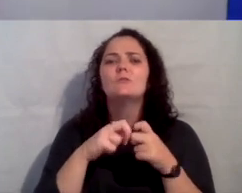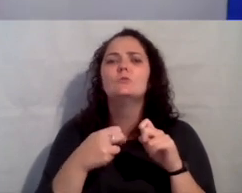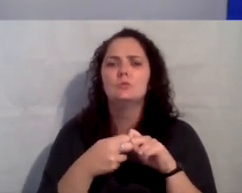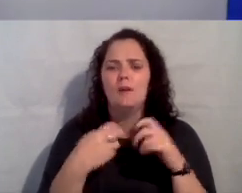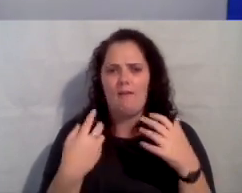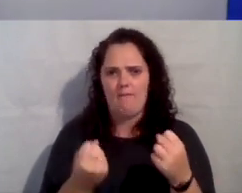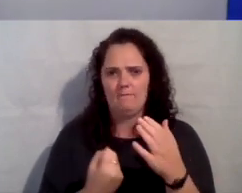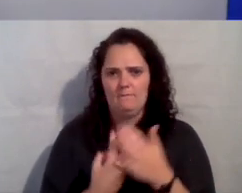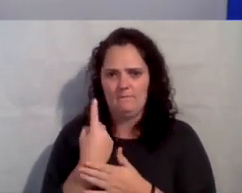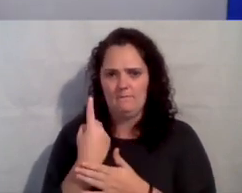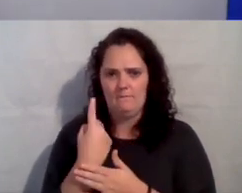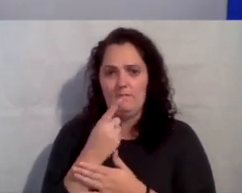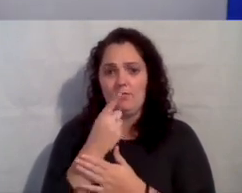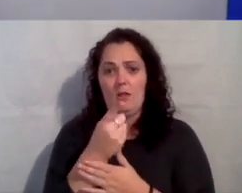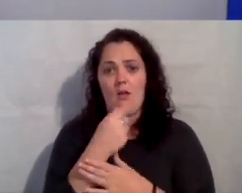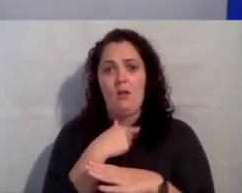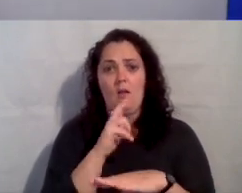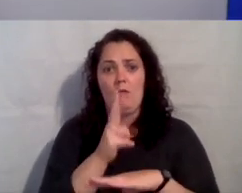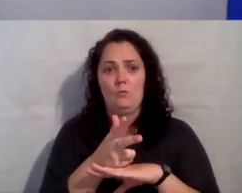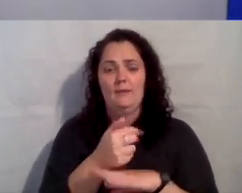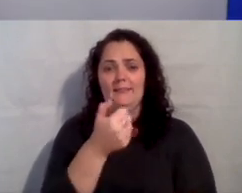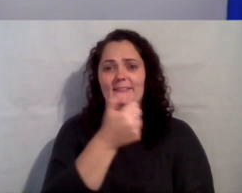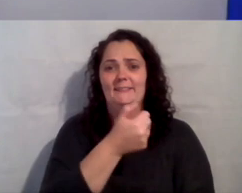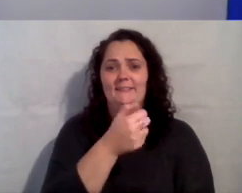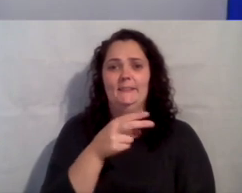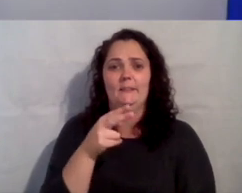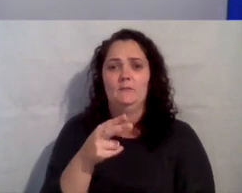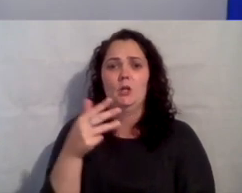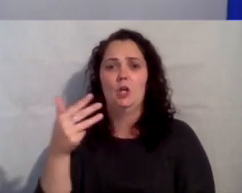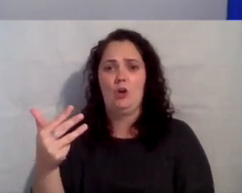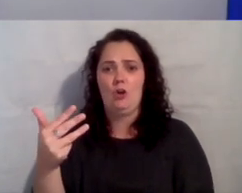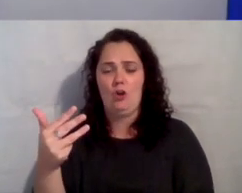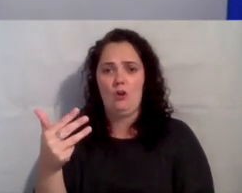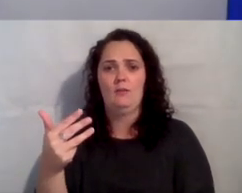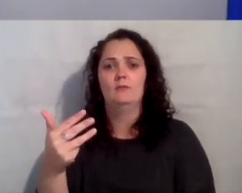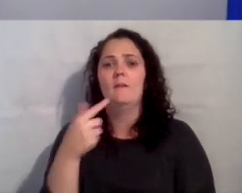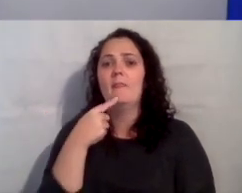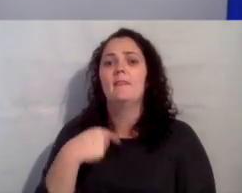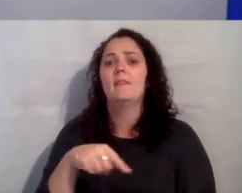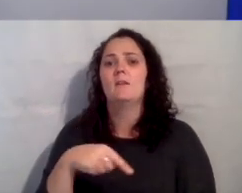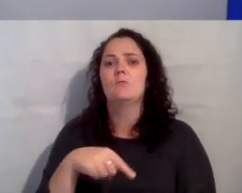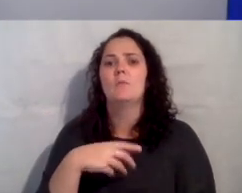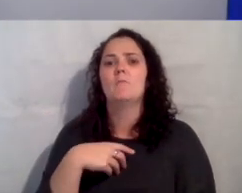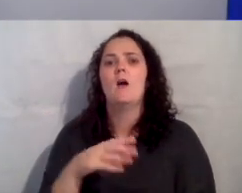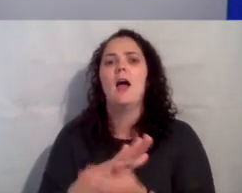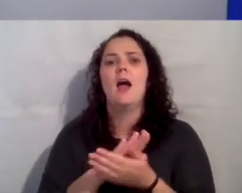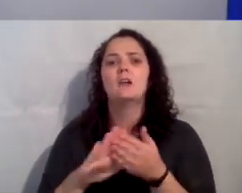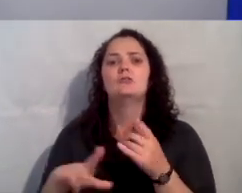we're broadcasting this video at 16:9 aspect ratio and this week we changed it up so we're broadcasting it in high def,